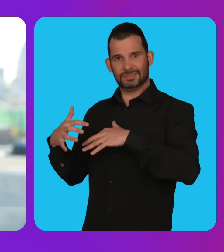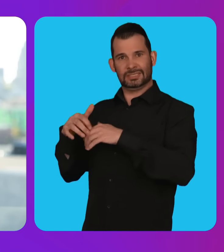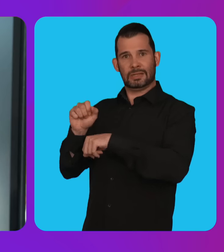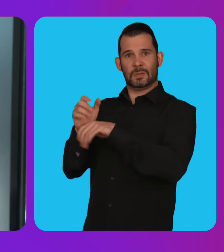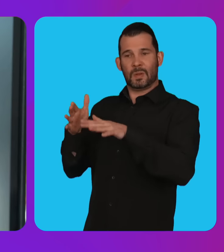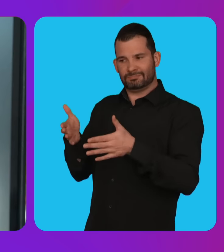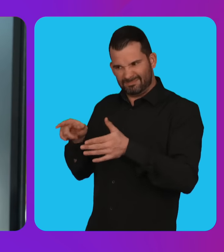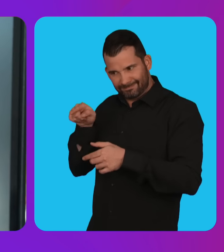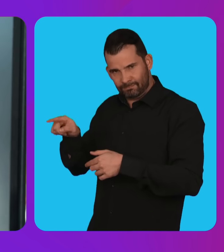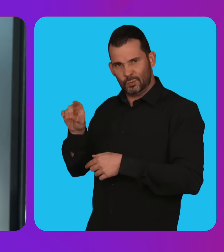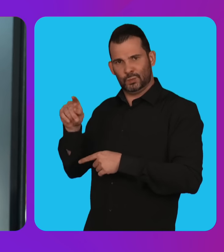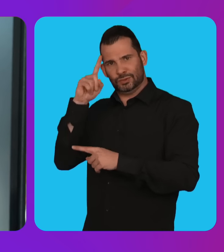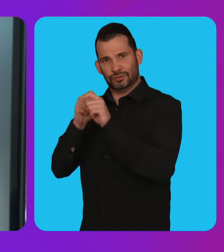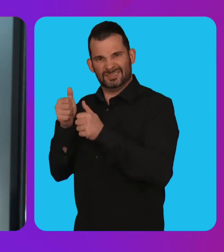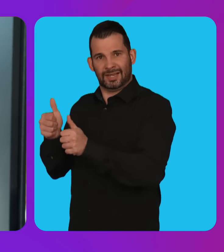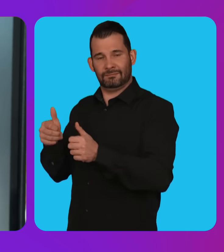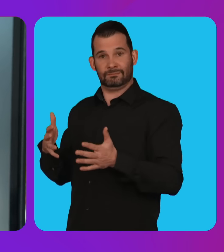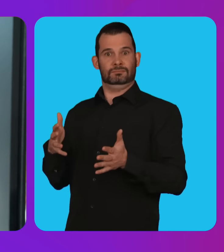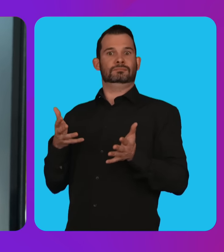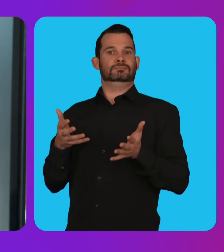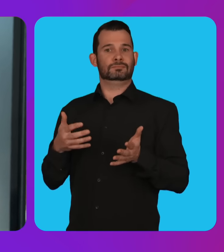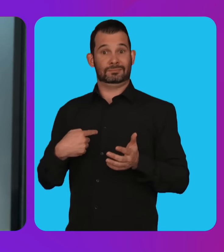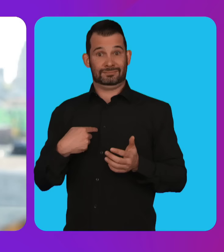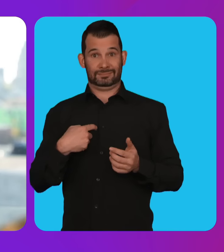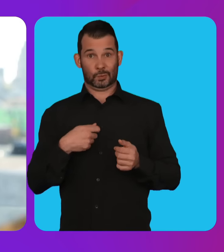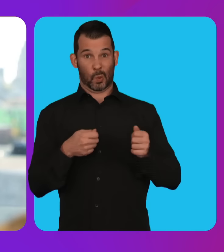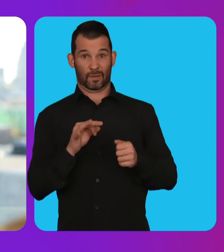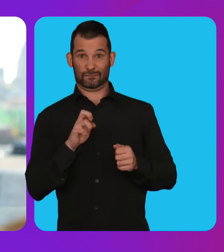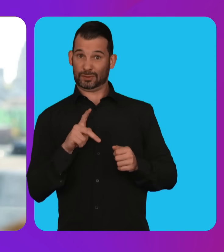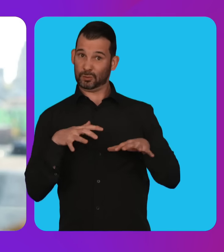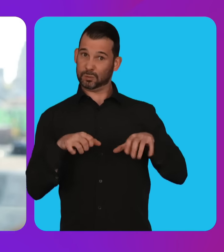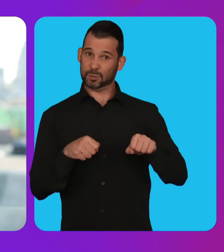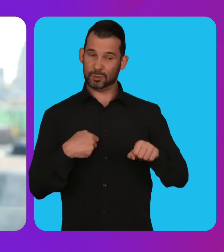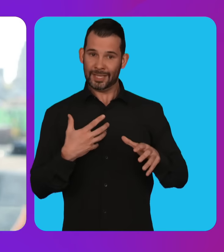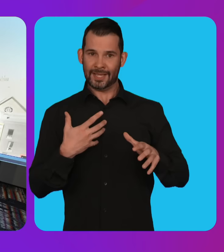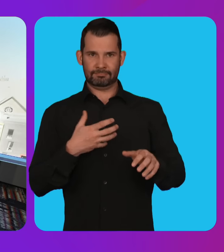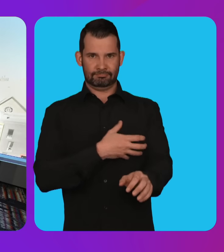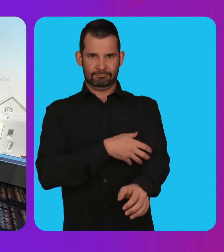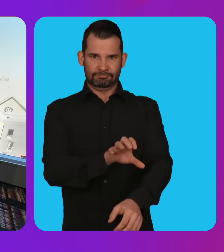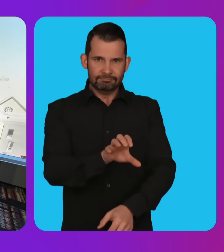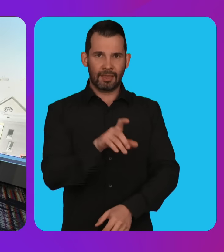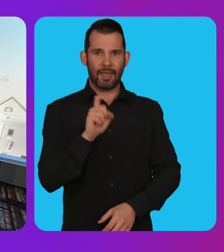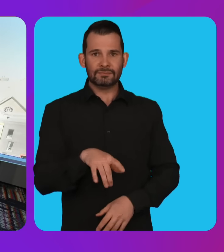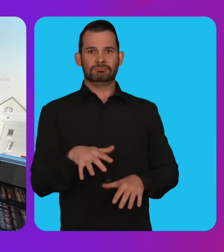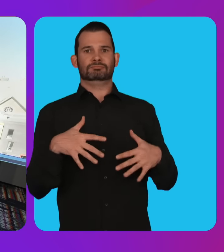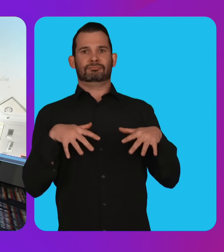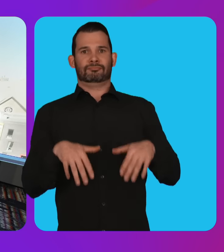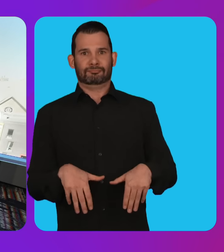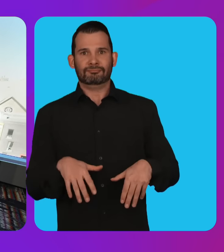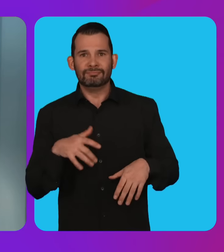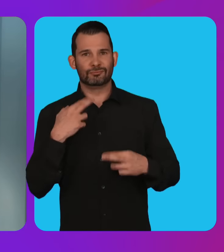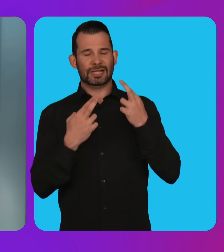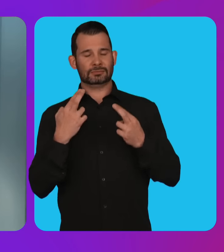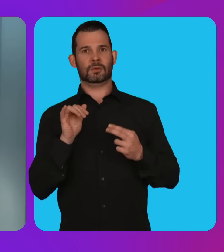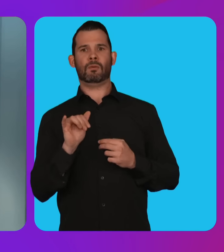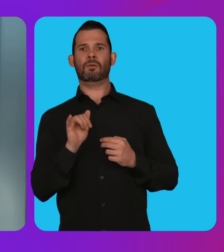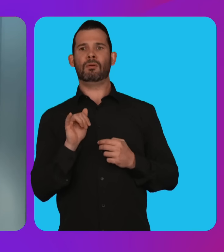For a control freak, I have to give them the power. And then I realized, oh, if you give them the power,